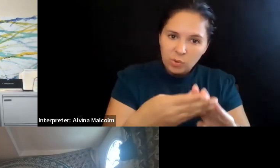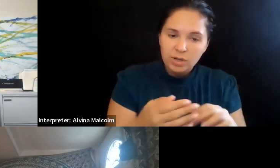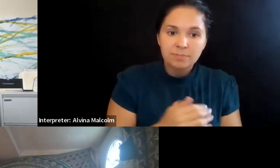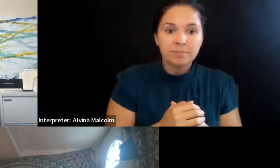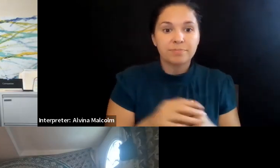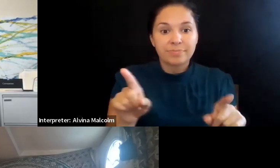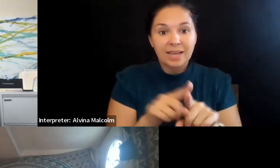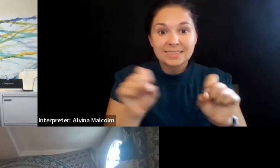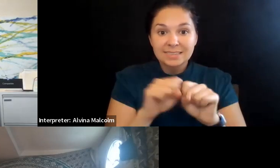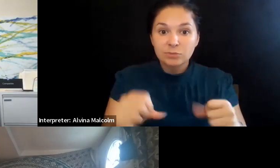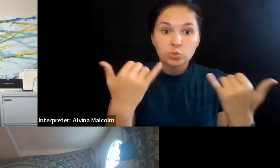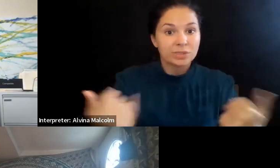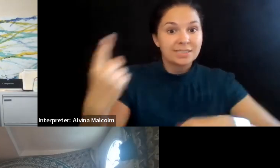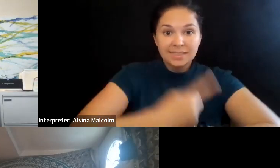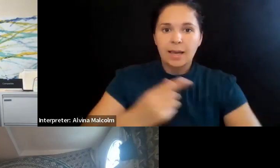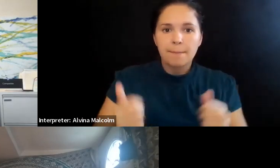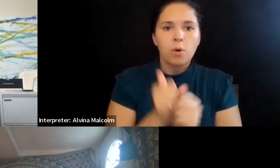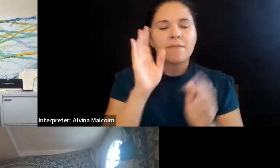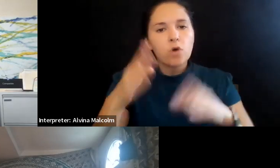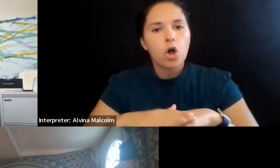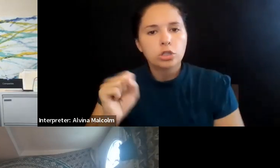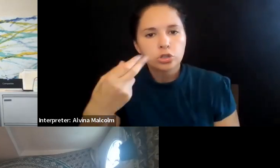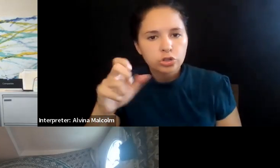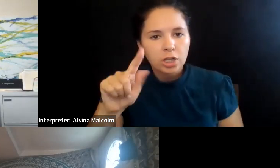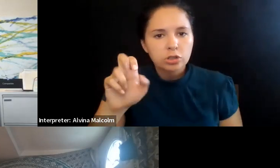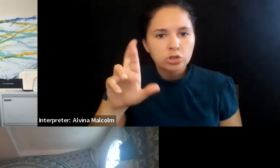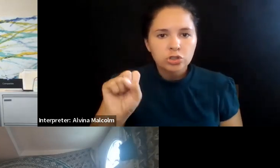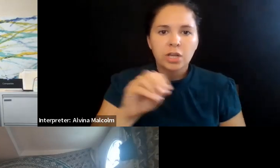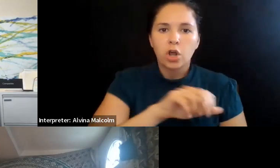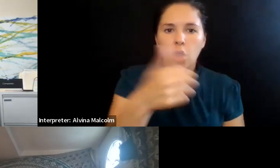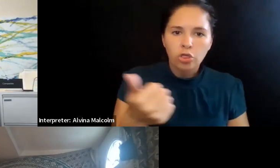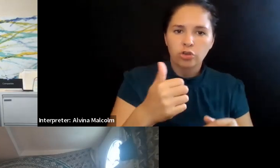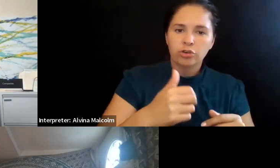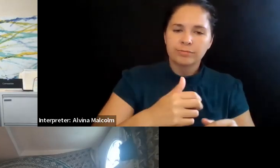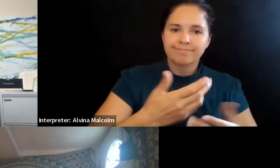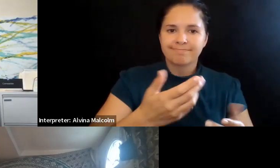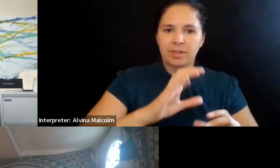are impacted having outside teams ready for personal assistants in the